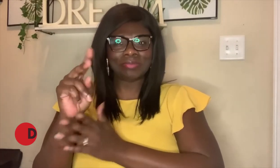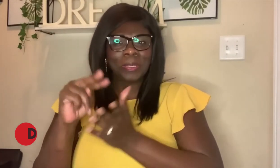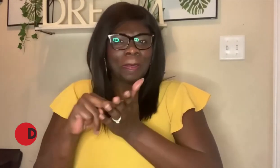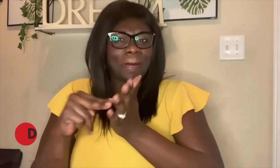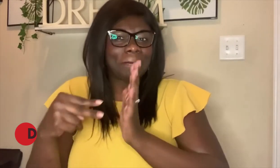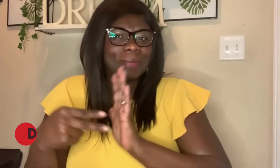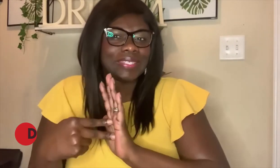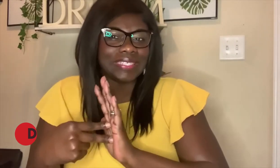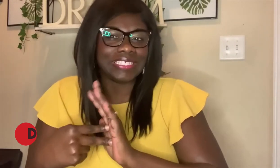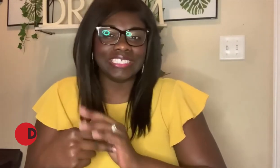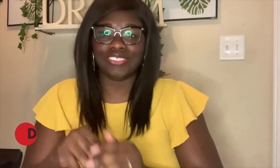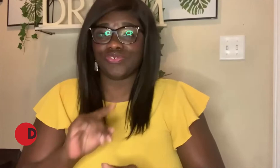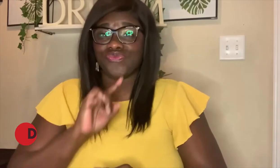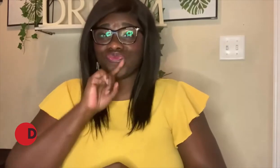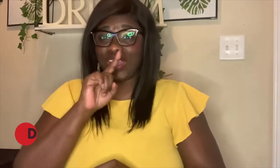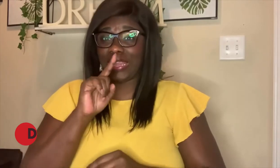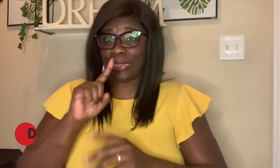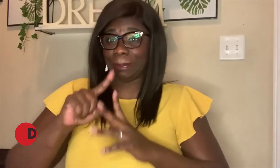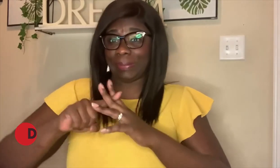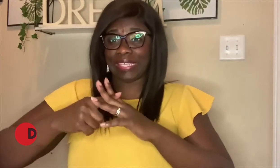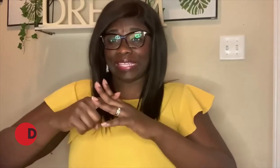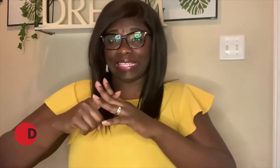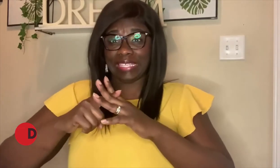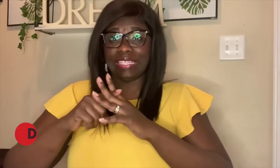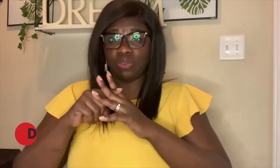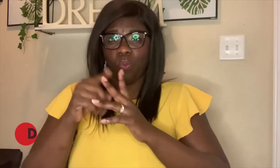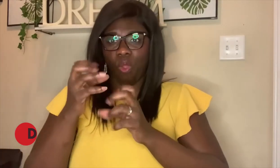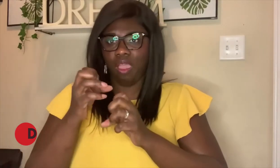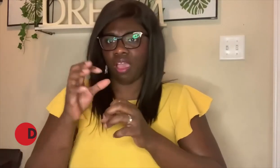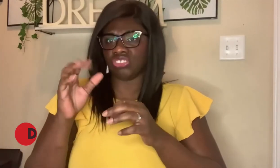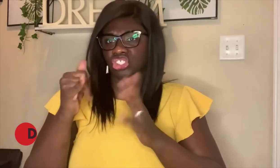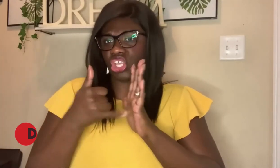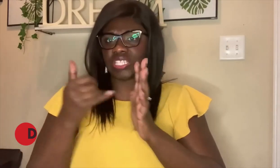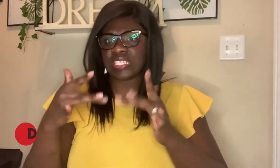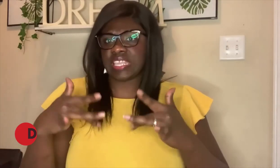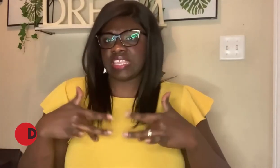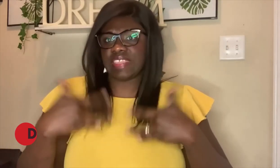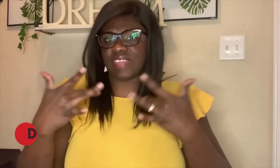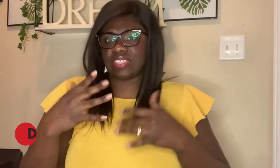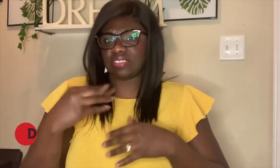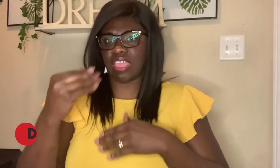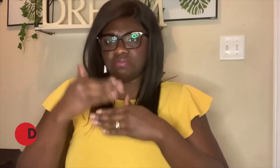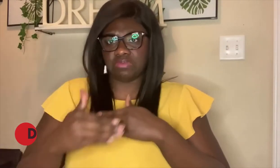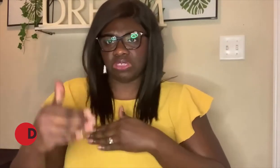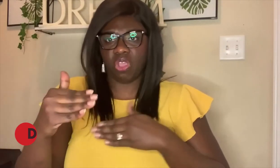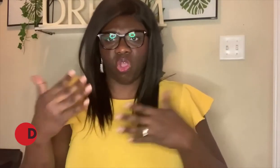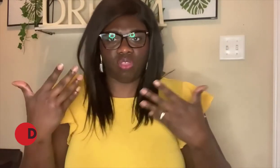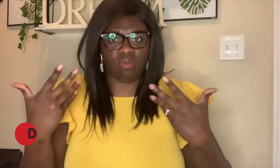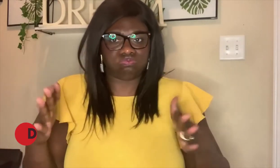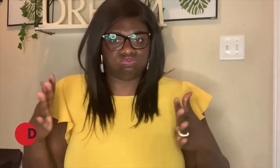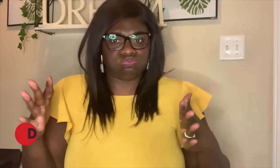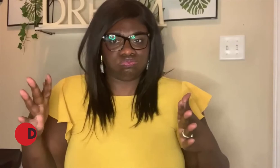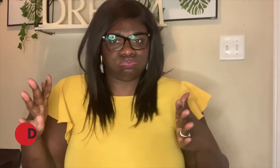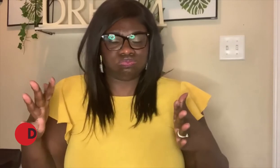In the beginning it was just events and beyond... but I saw an identity gap.